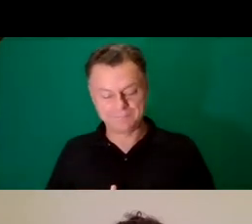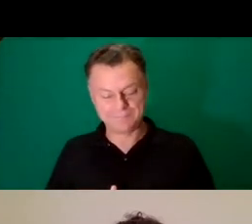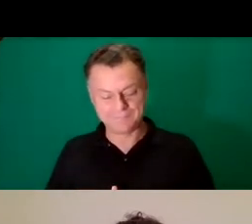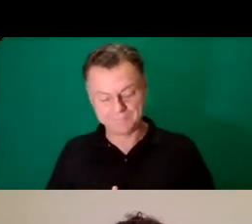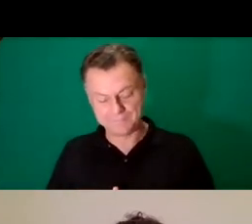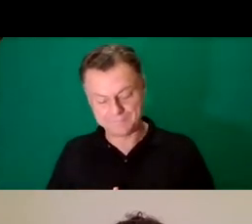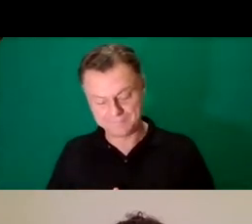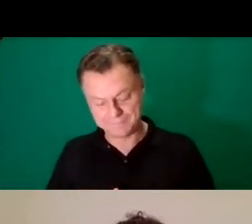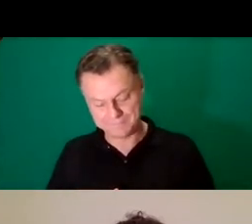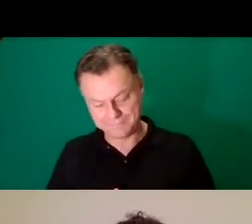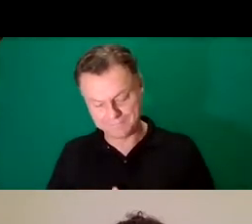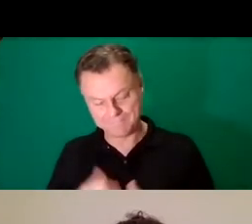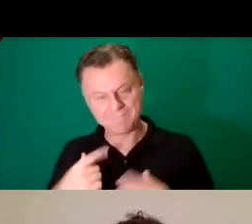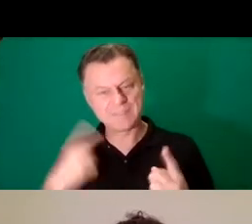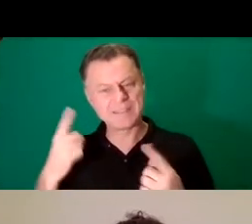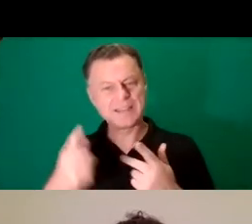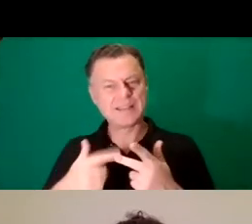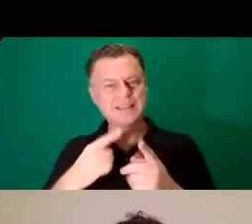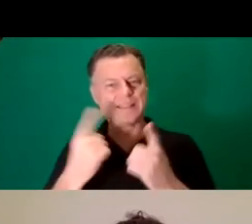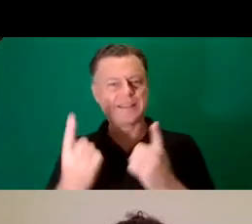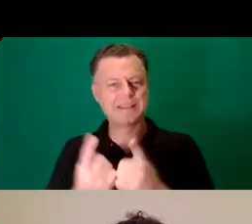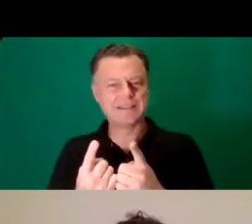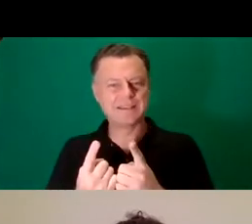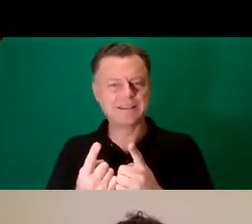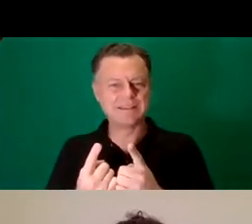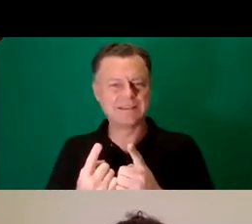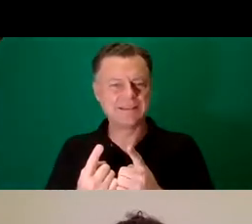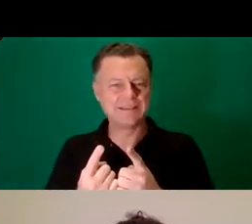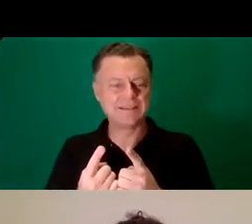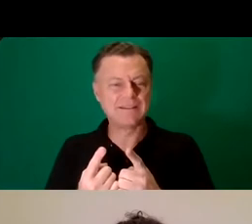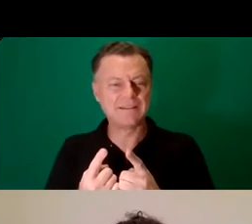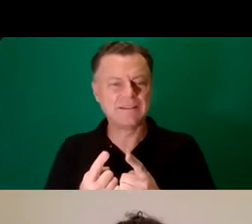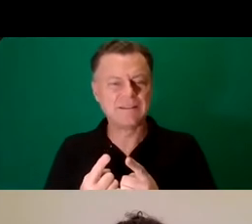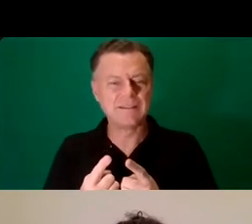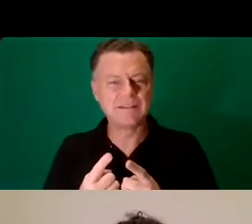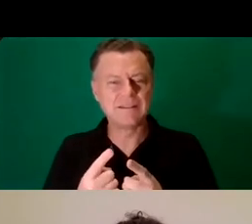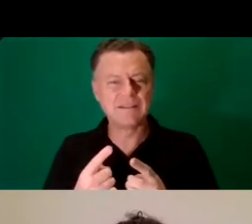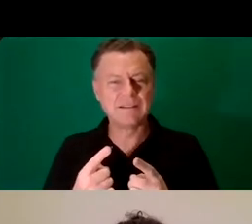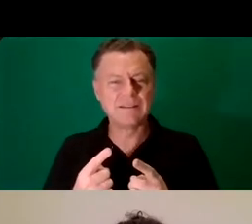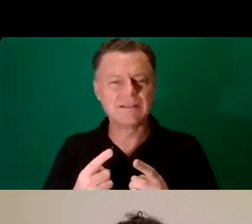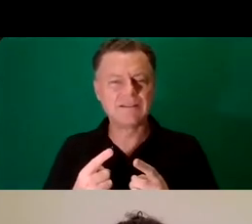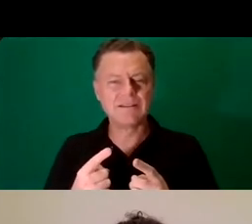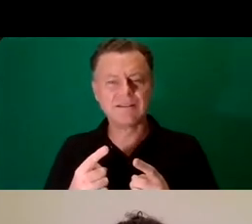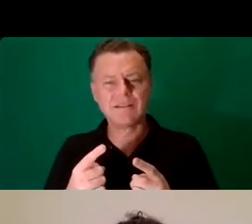I guess also the other thing is the unforeseen welcome